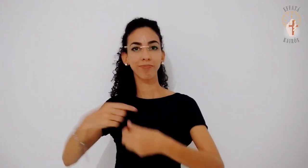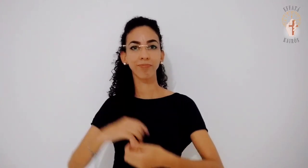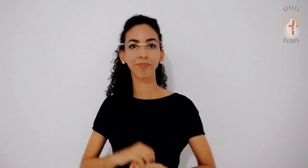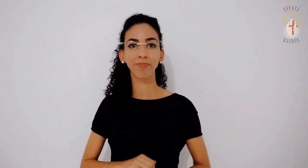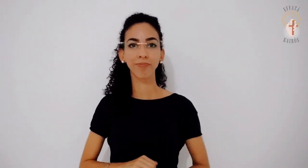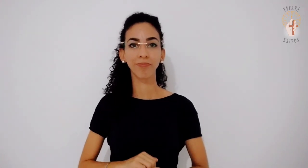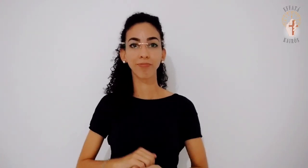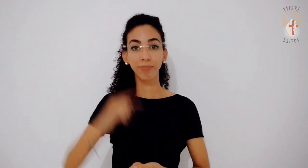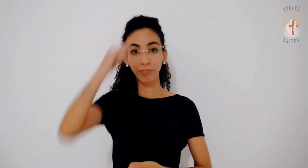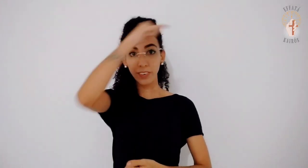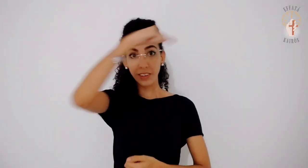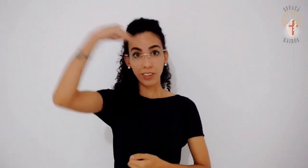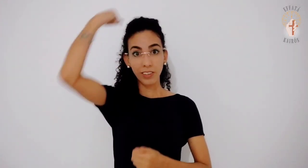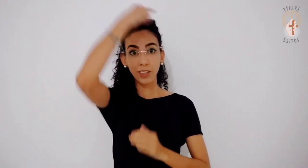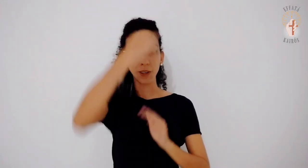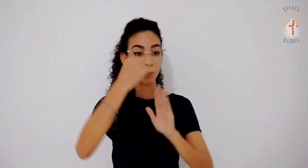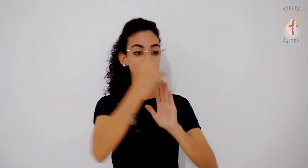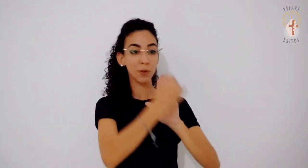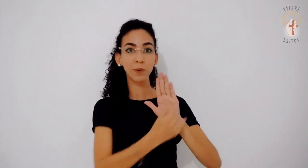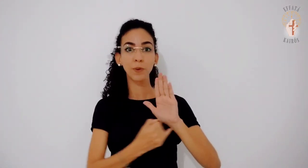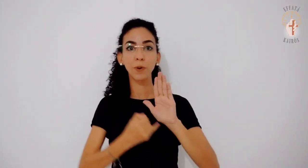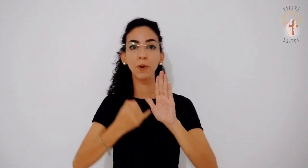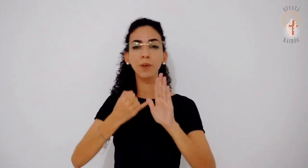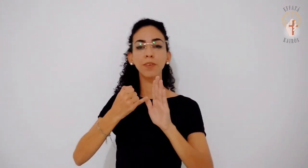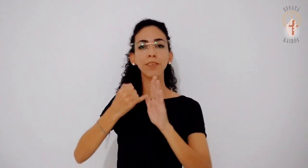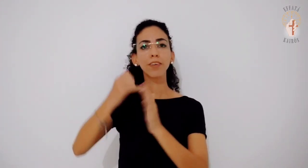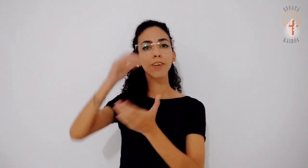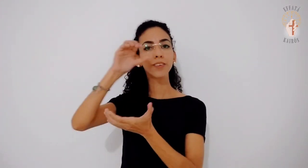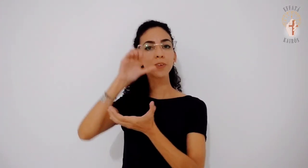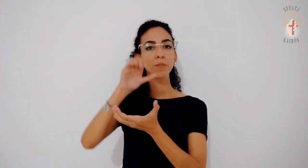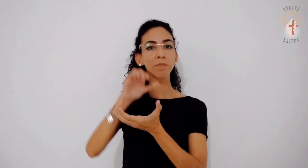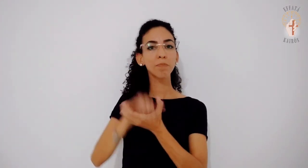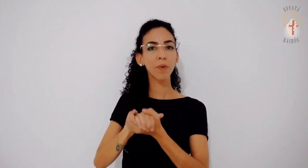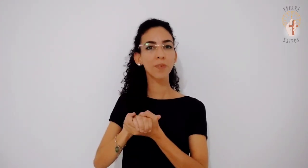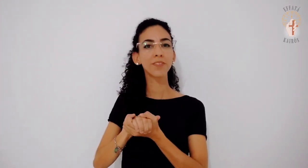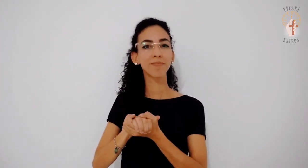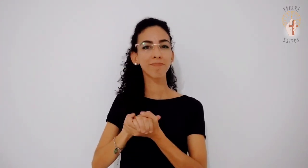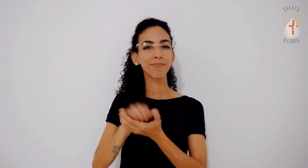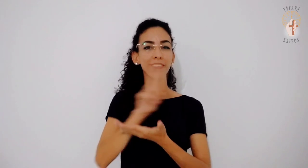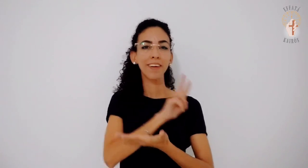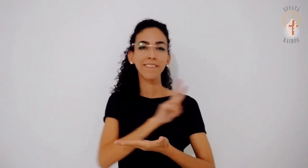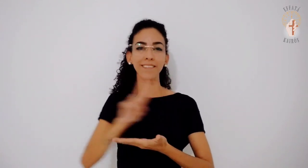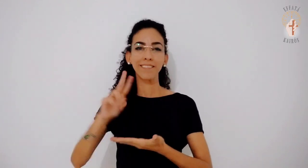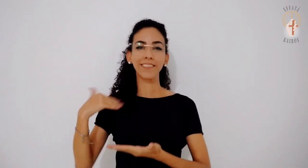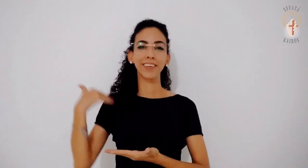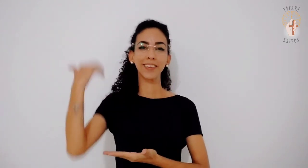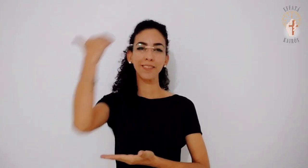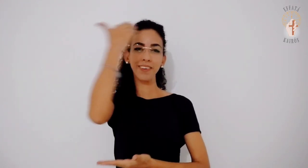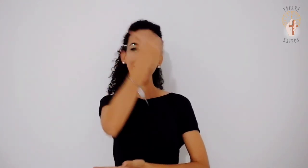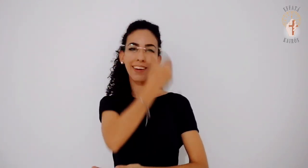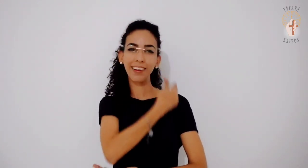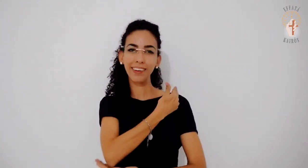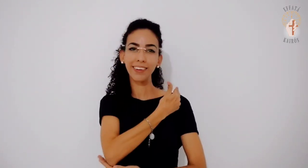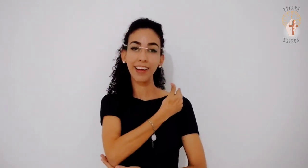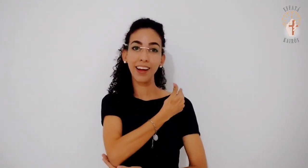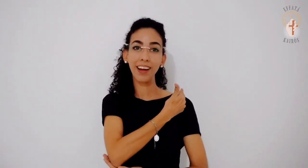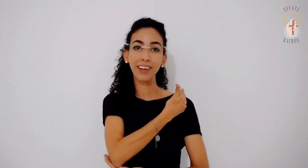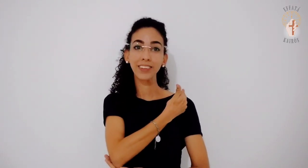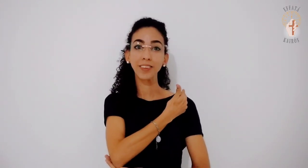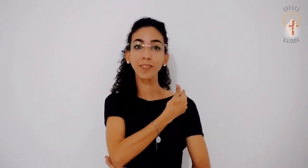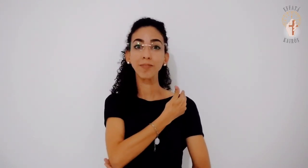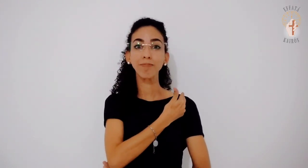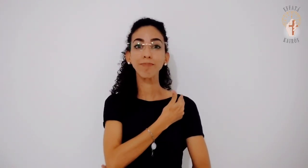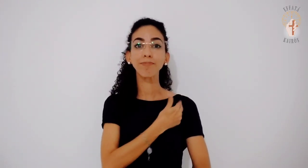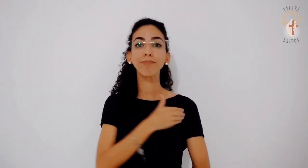He is the husband of the Virgin Mary